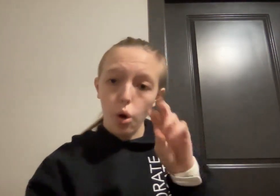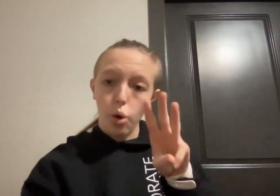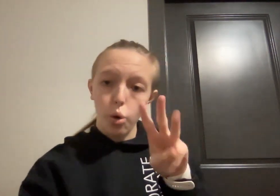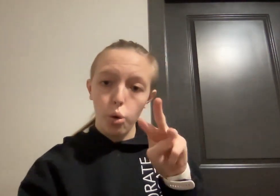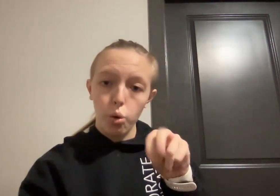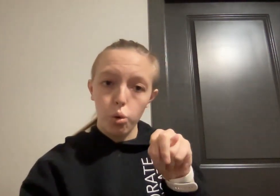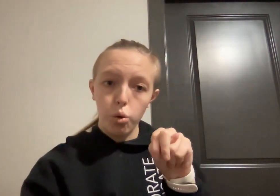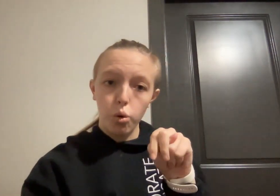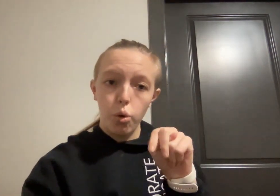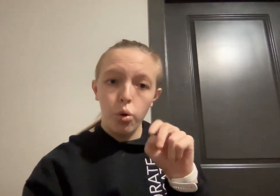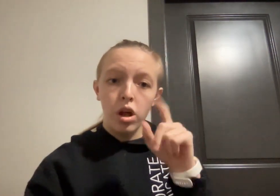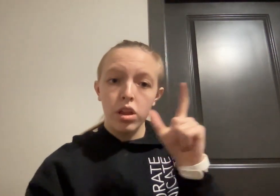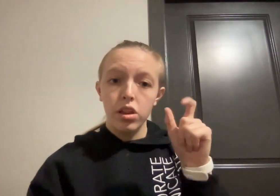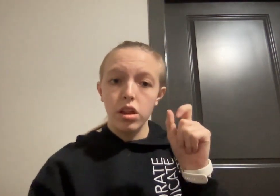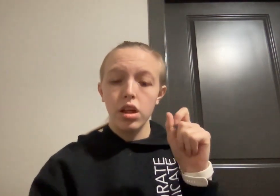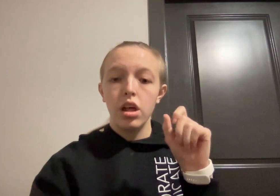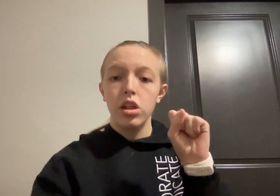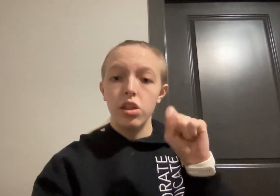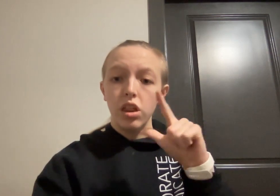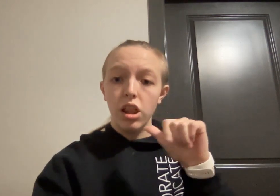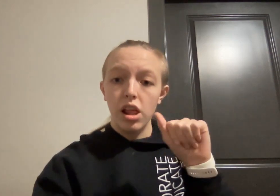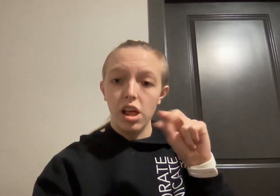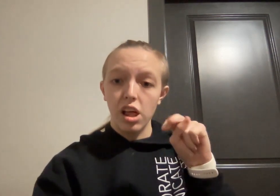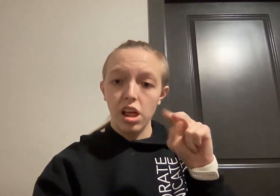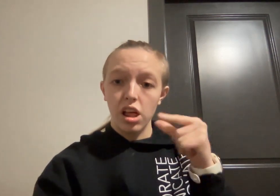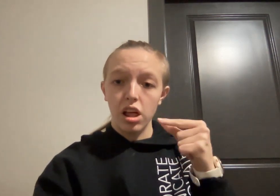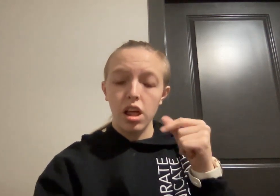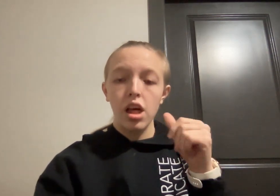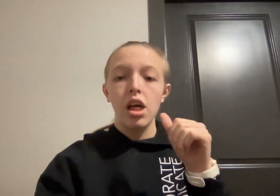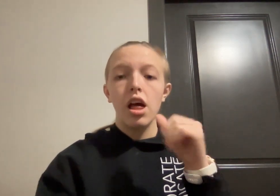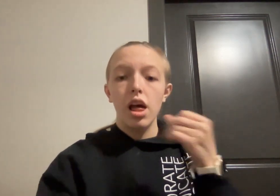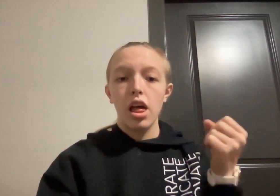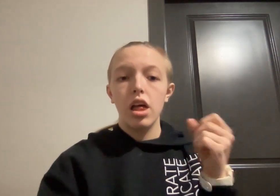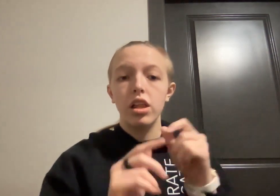slang and differences. As with most languages